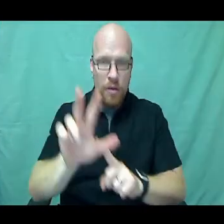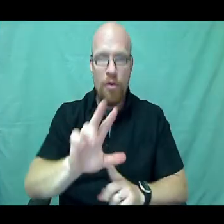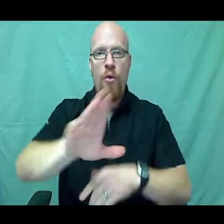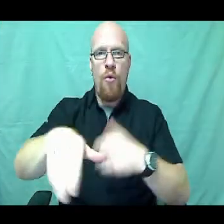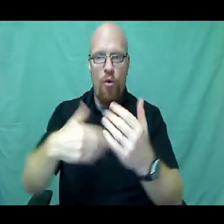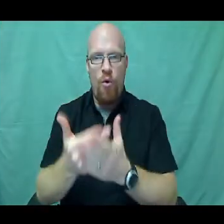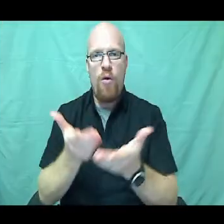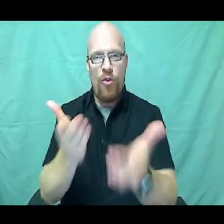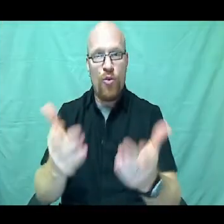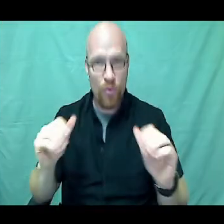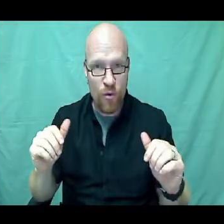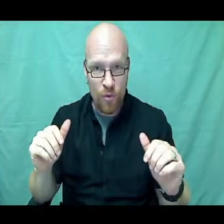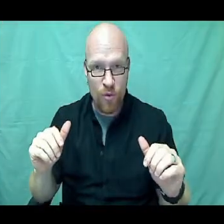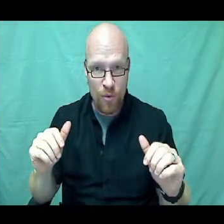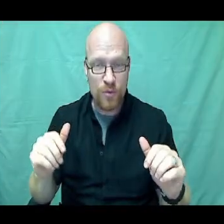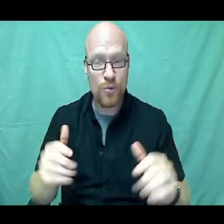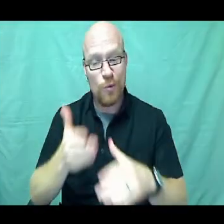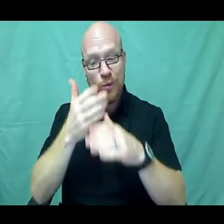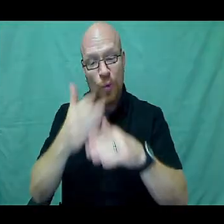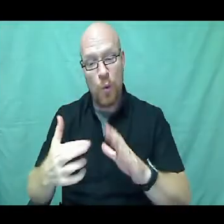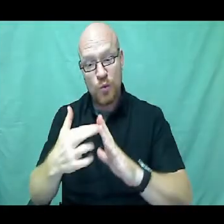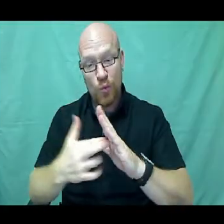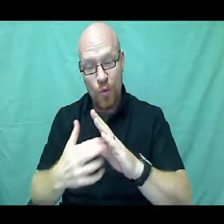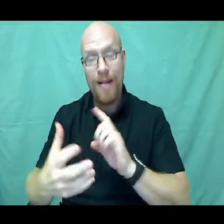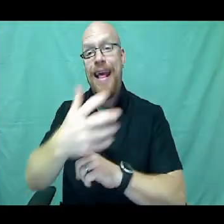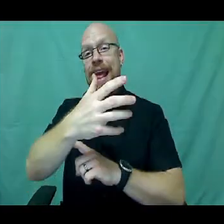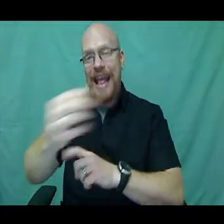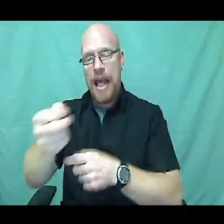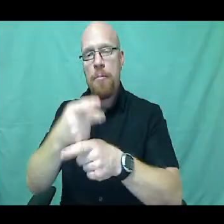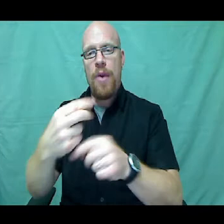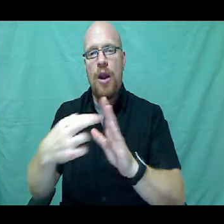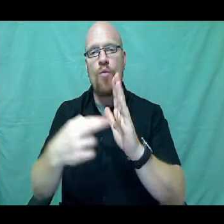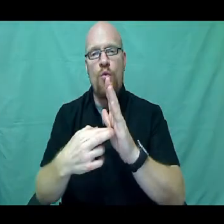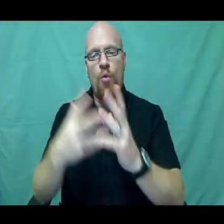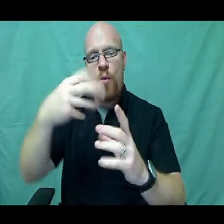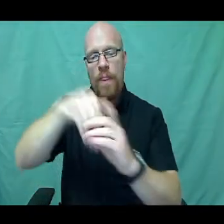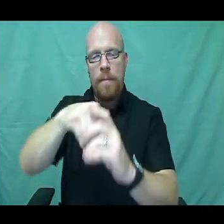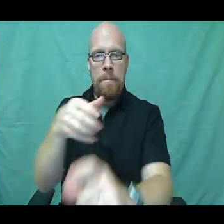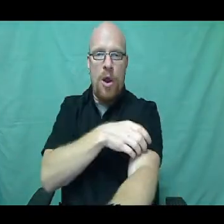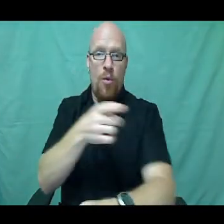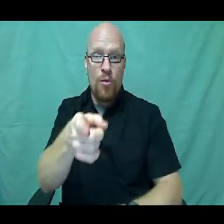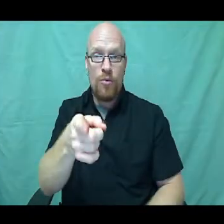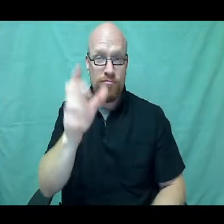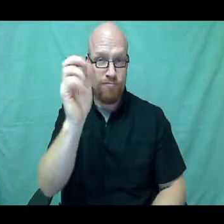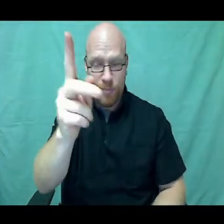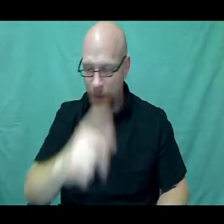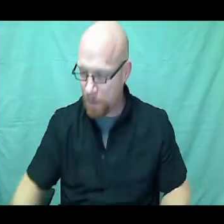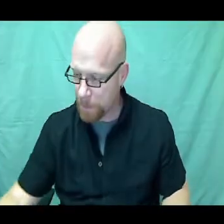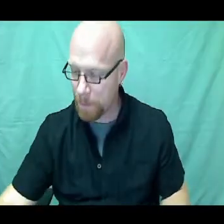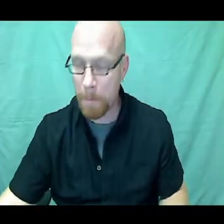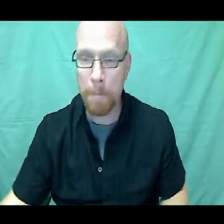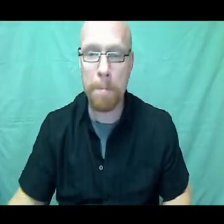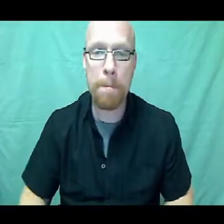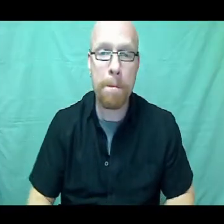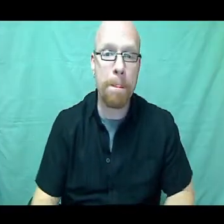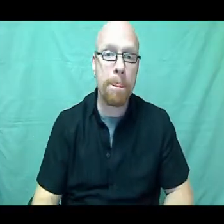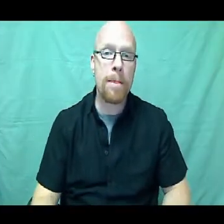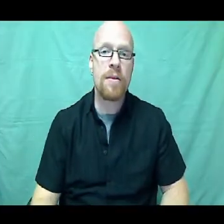raised to the third power, which we move inside the parentheses. So we have a quotient rule and a product rule, and then a power